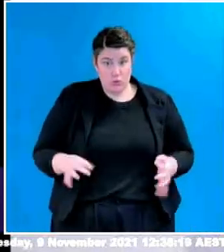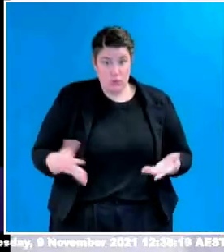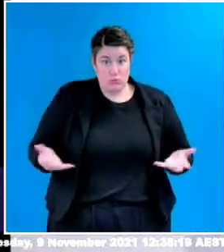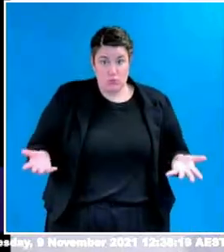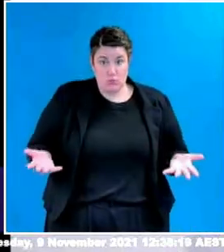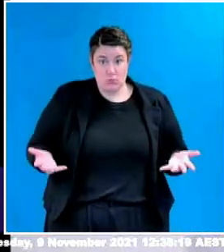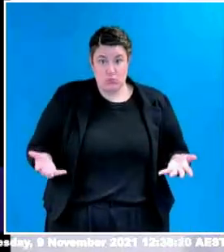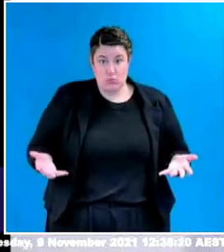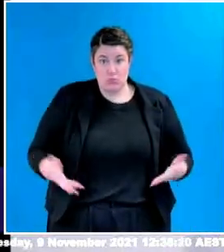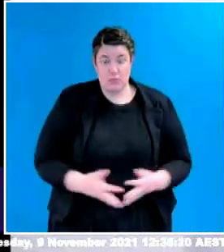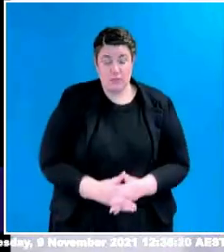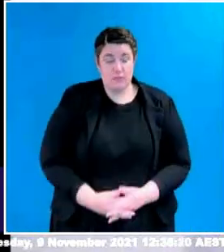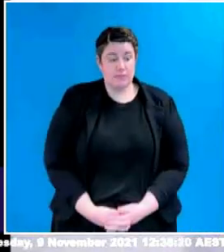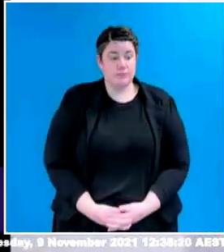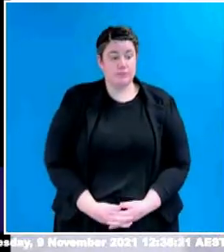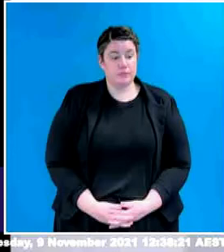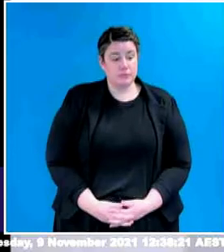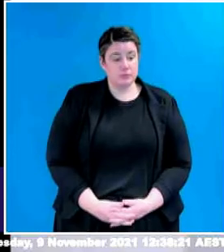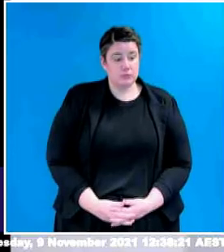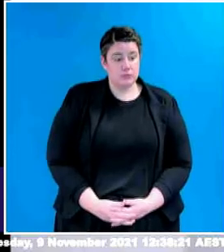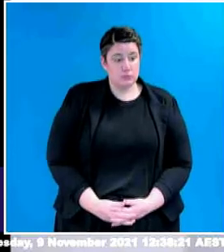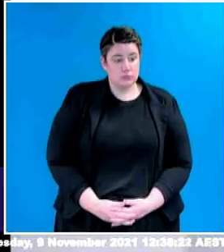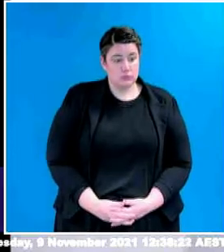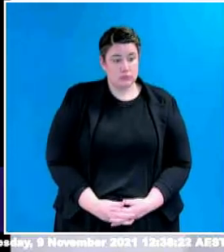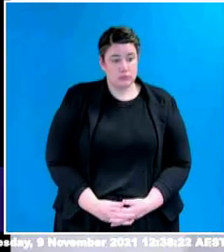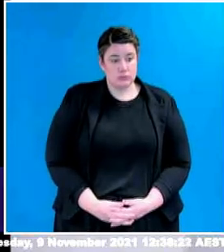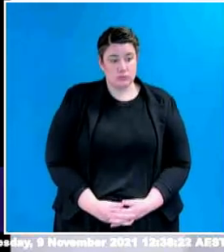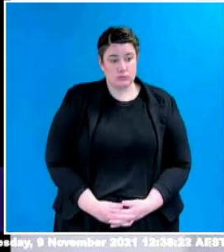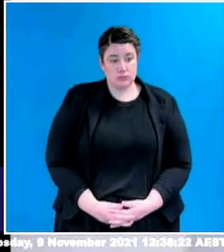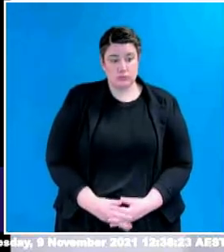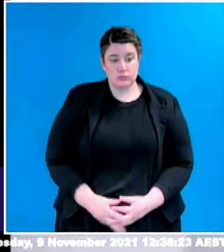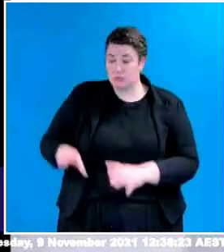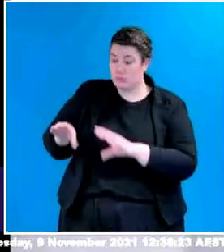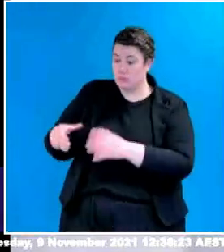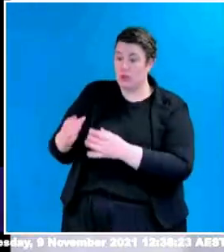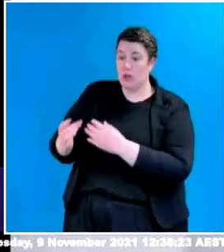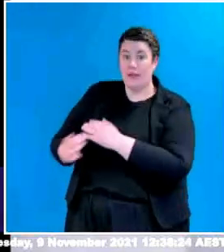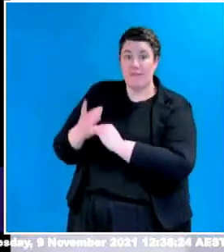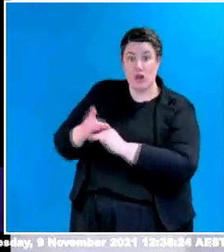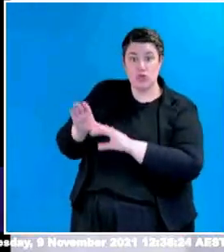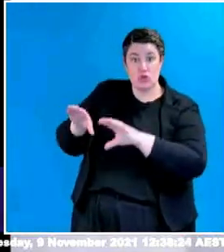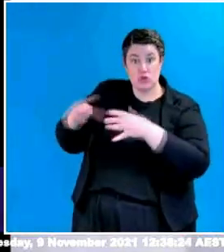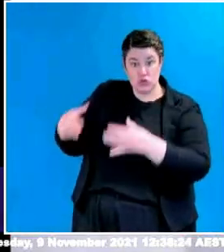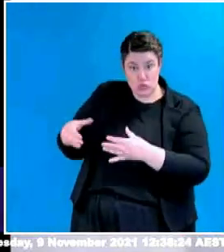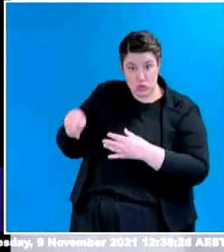Well, advisory bodies --- independent assessments happened with advisory bodies in place.